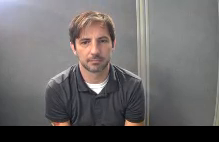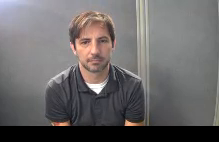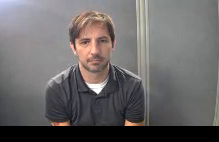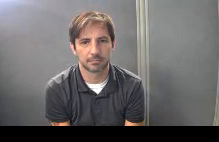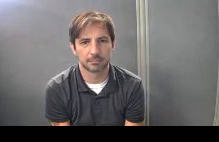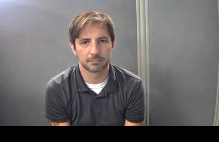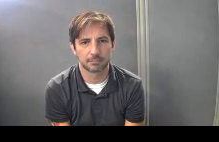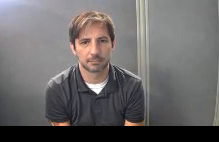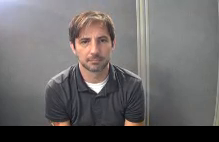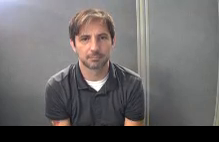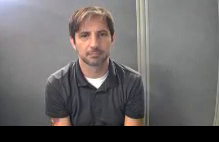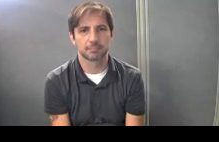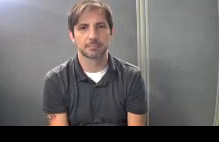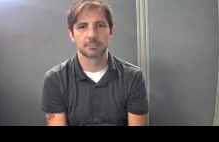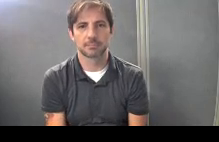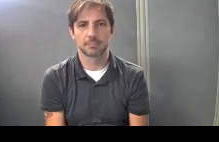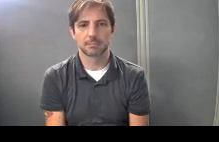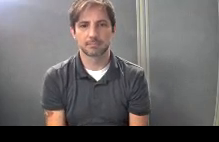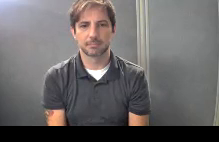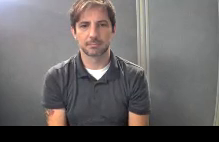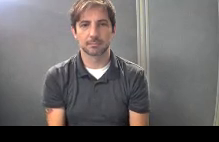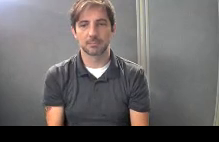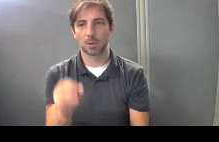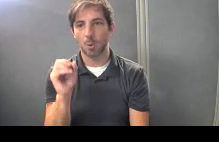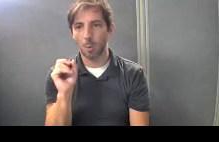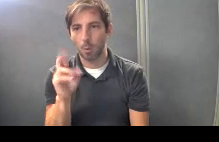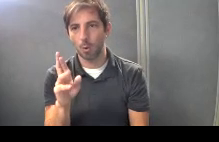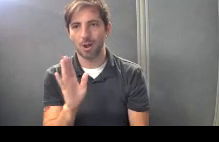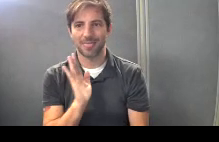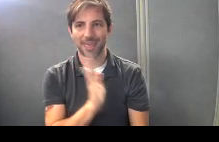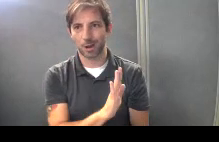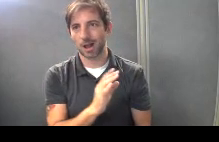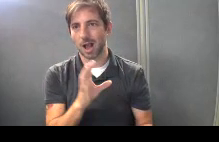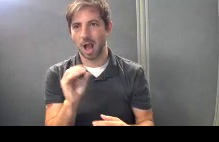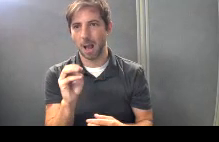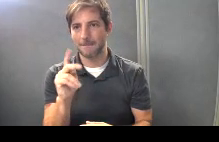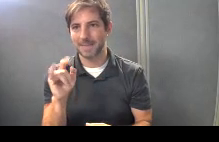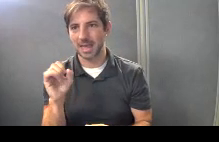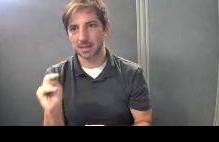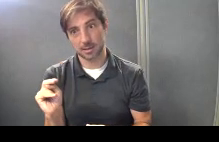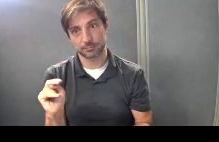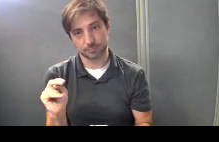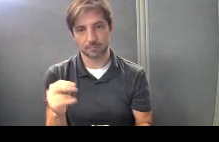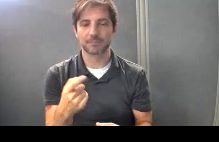INTERPRETER. OR THEIR COMPANION. IT'S REALLY COOL THAT YOU WOULD LIKE TO HELP.